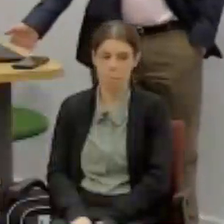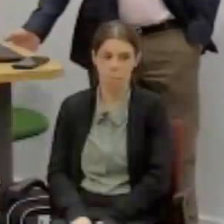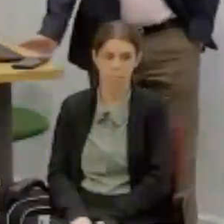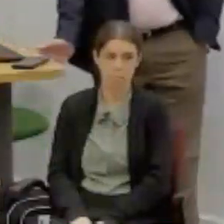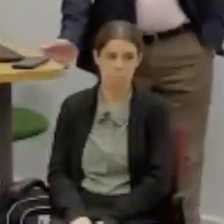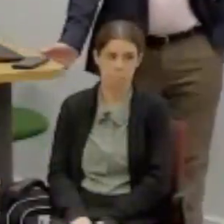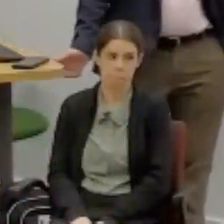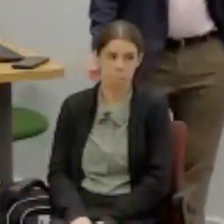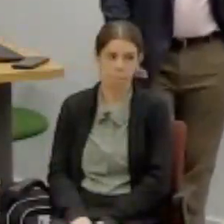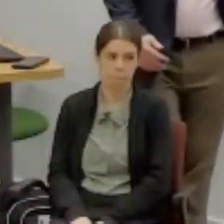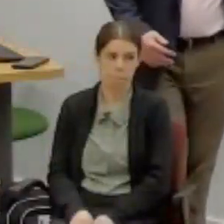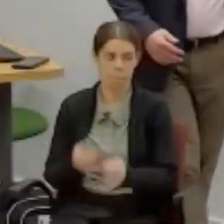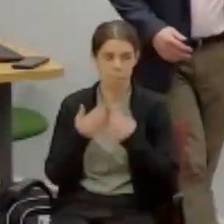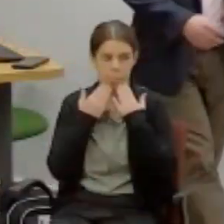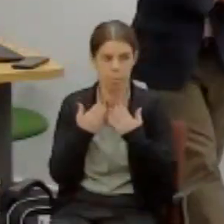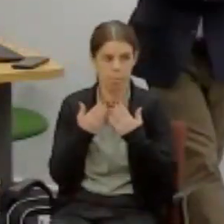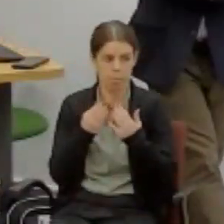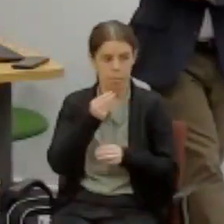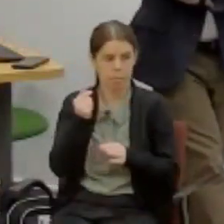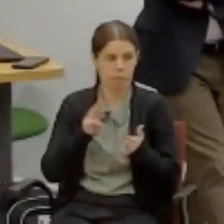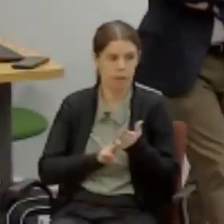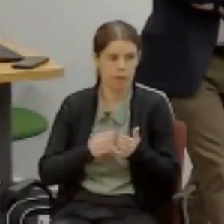A few months ago, the MRC.